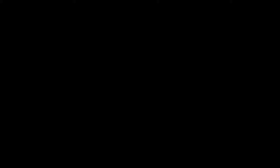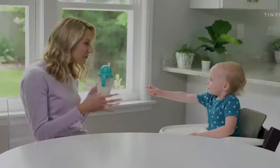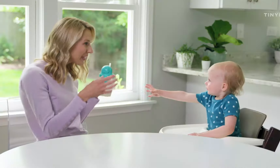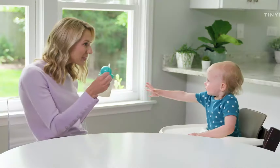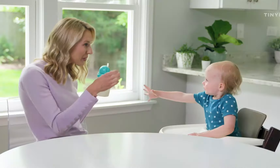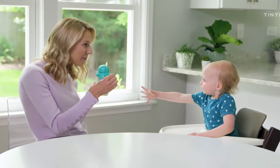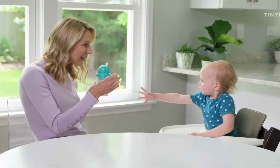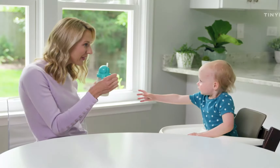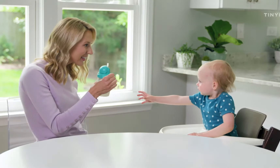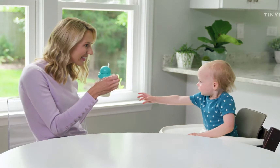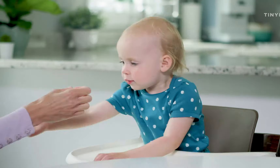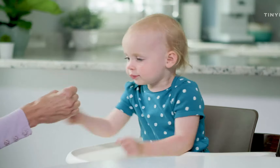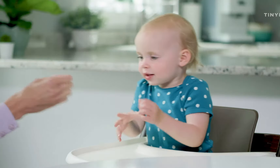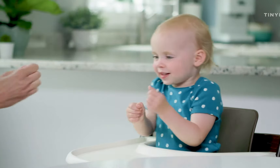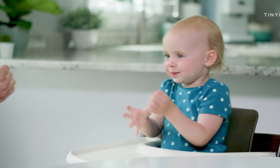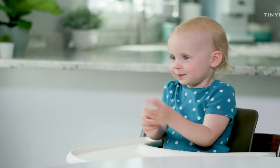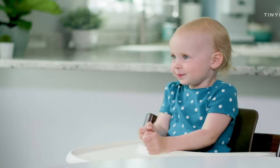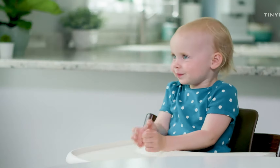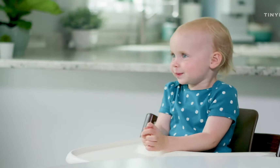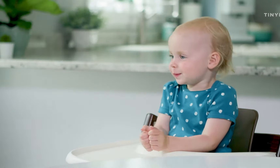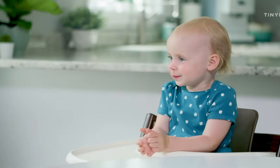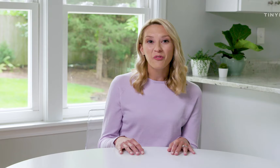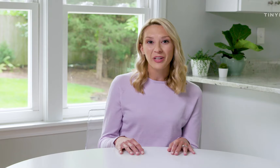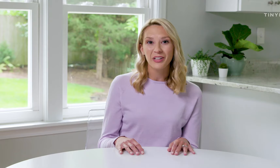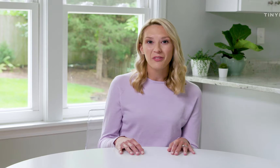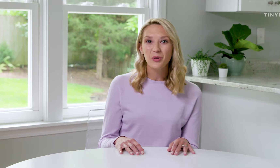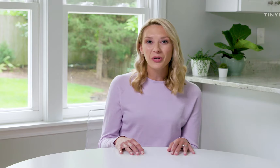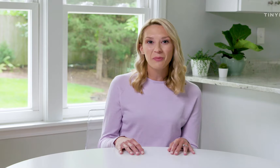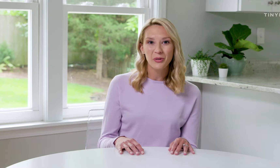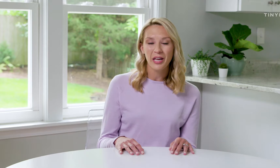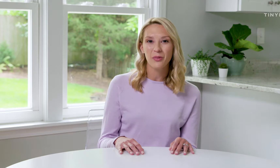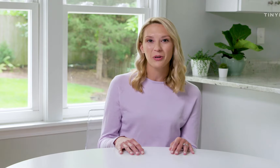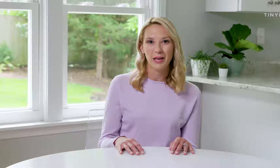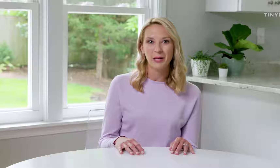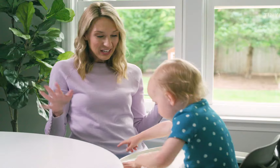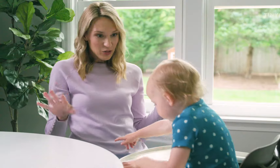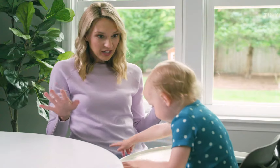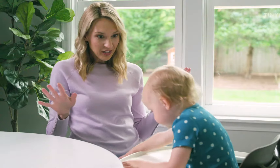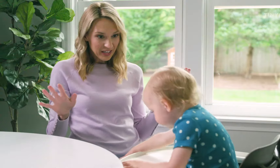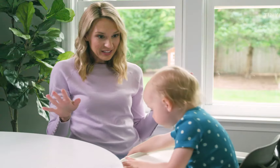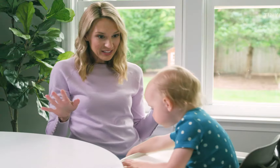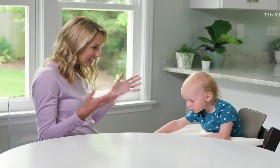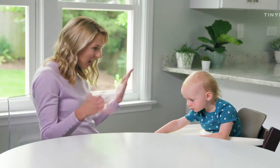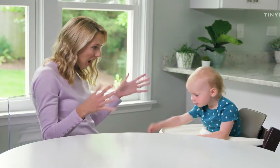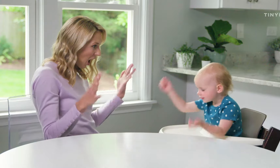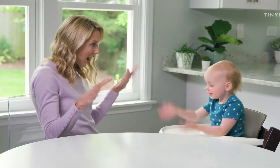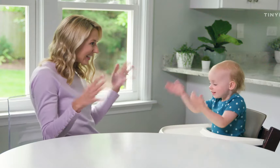"B, do you want milk?" Imagine how it would feel if you could communicate with your baby months before they begin talking.